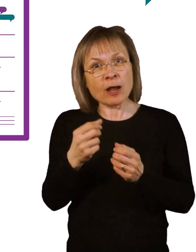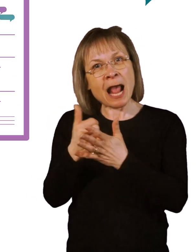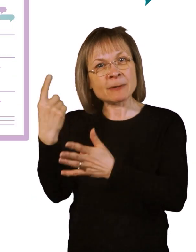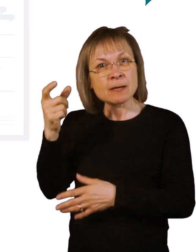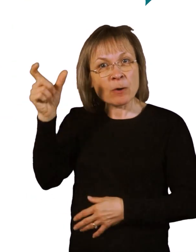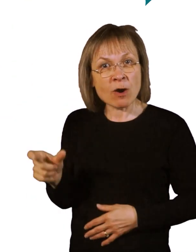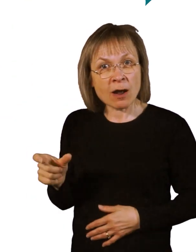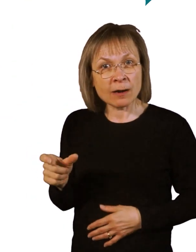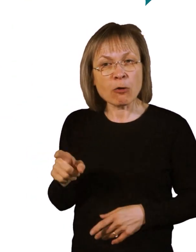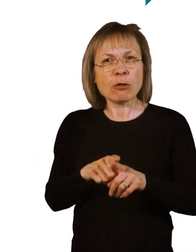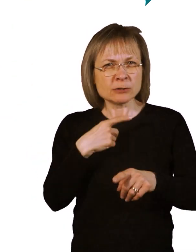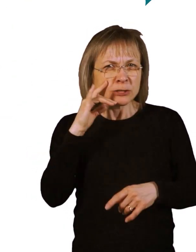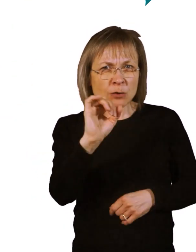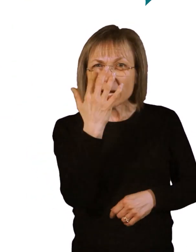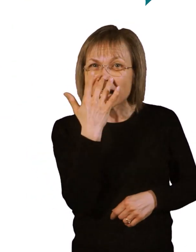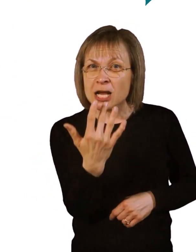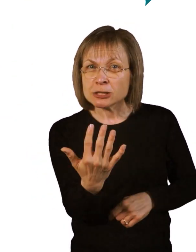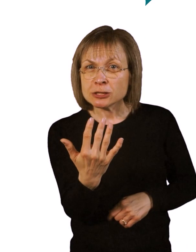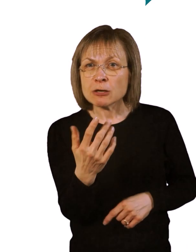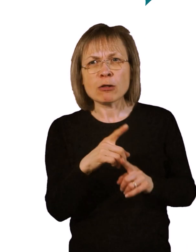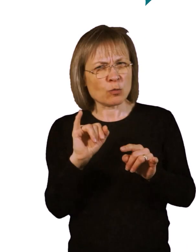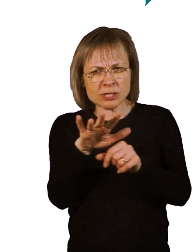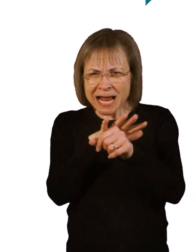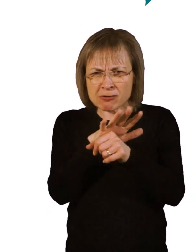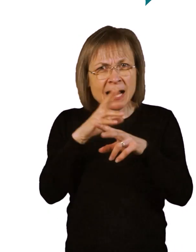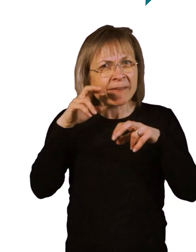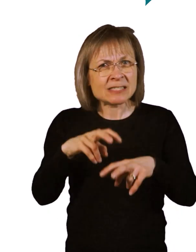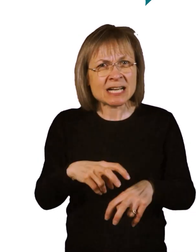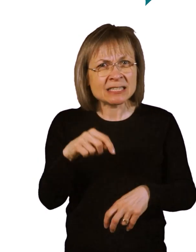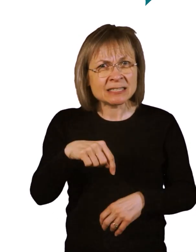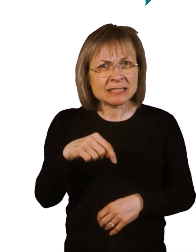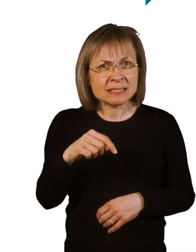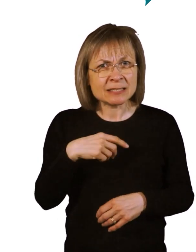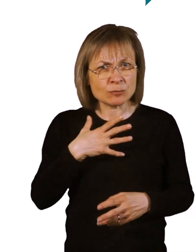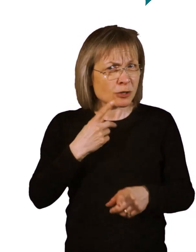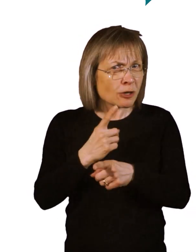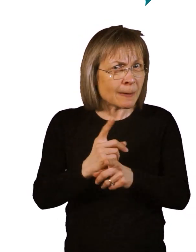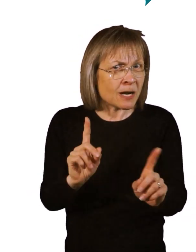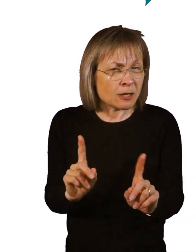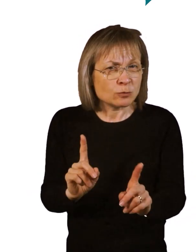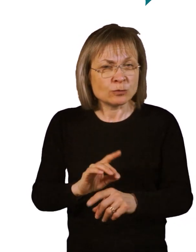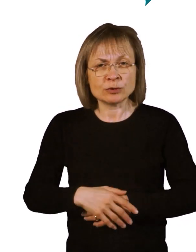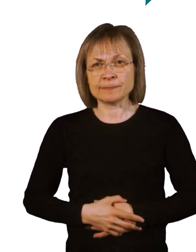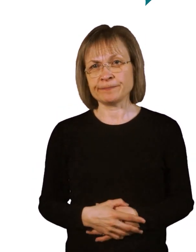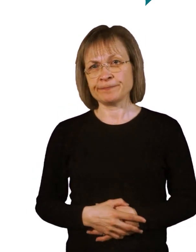or helping someone else, as well as to check your age and to ask which of our key areas of investigation you want to talk about.